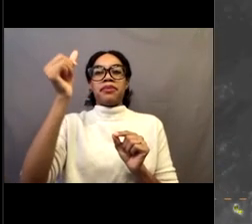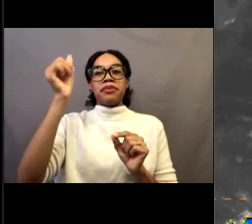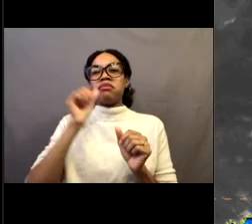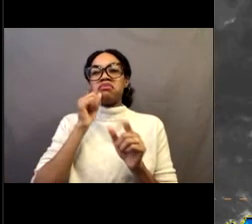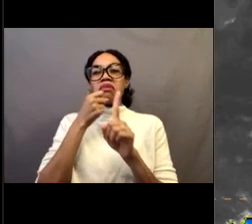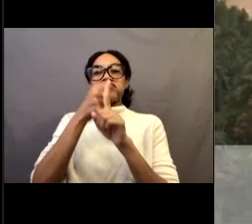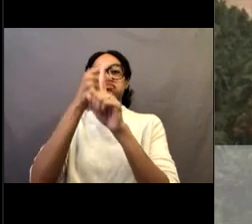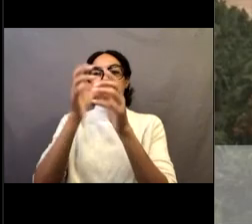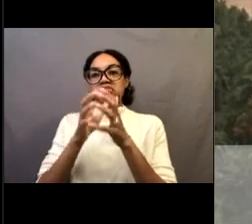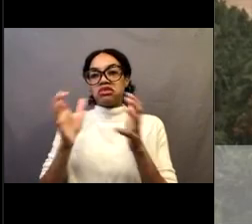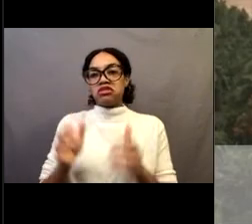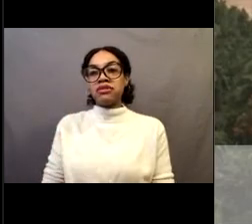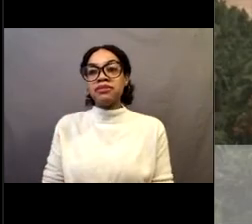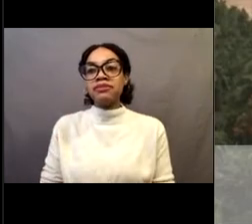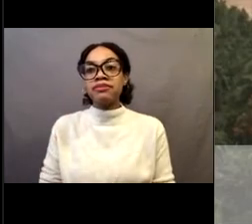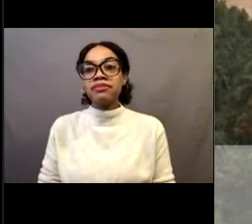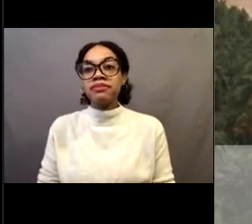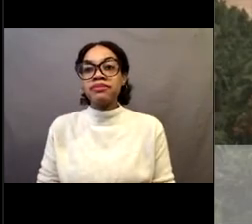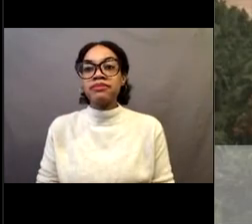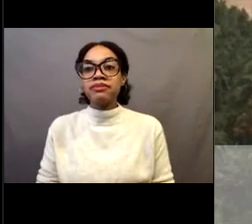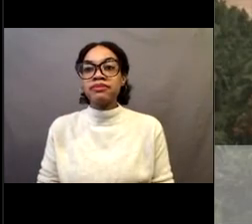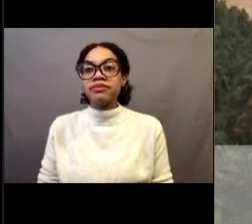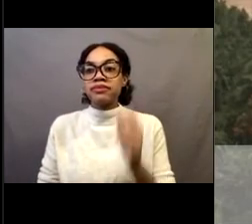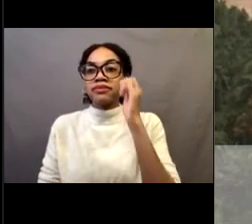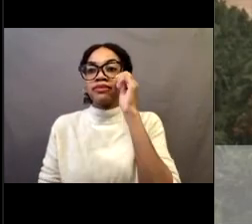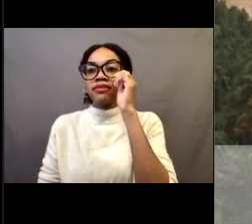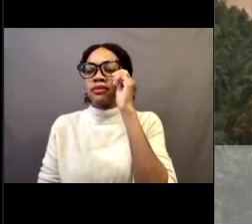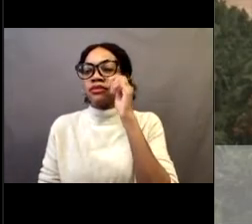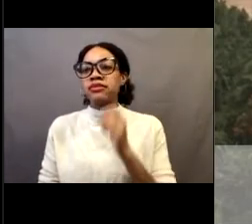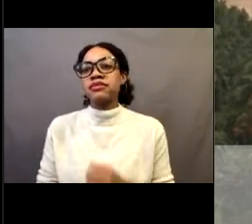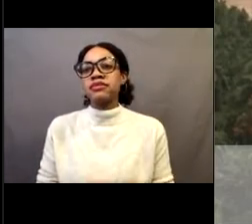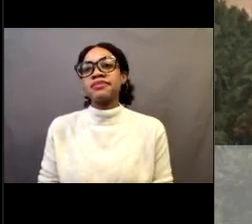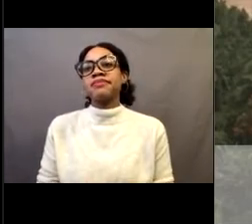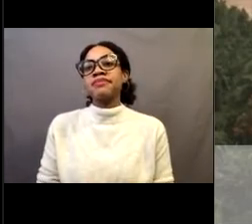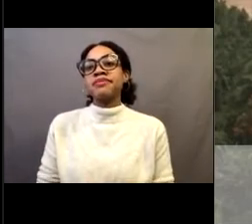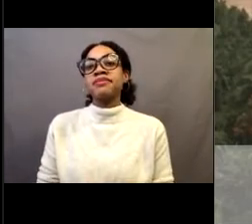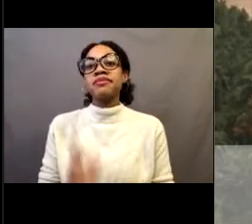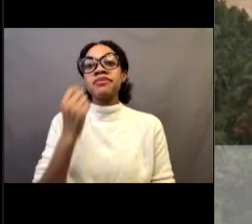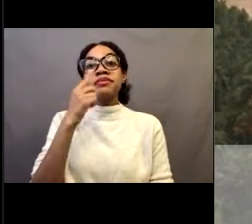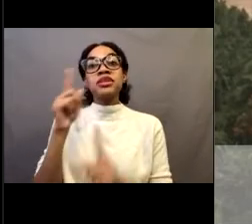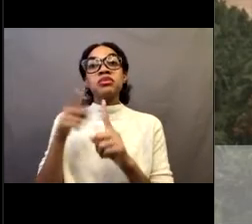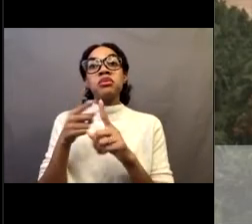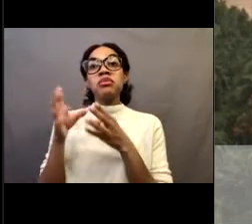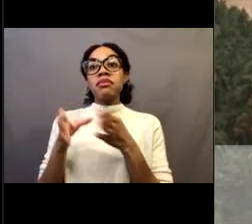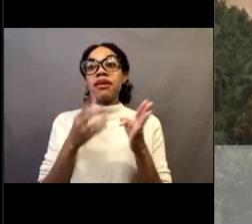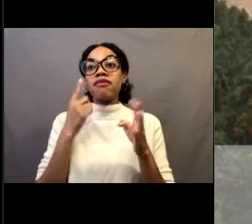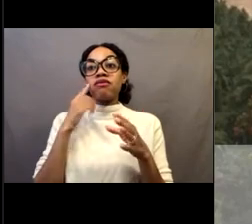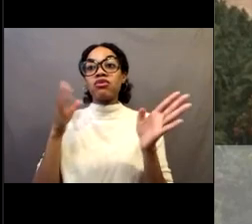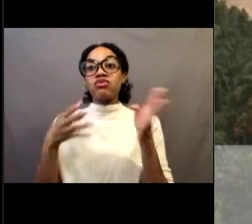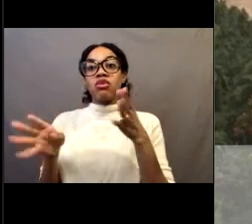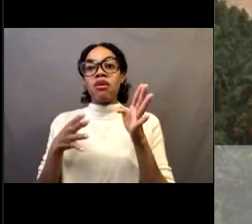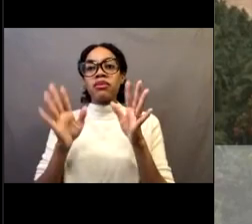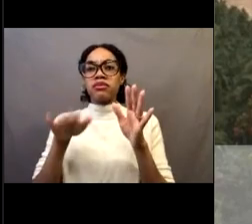But I also wanted to point out that when we talk about preparing for storms it's really important to remember that it's not